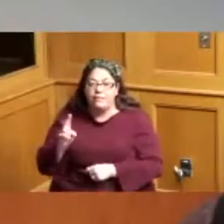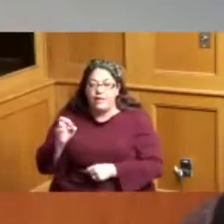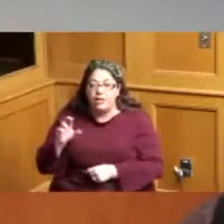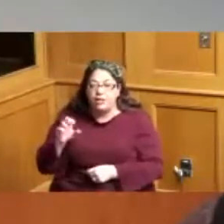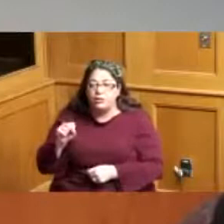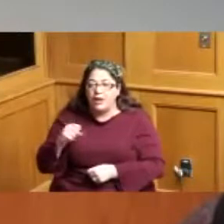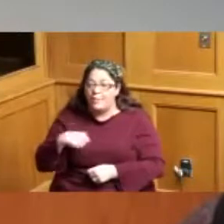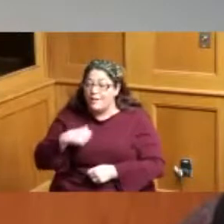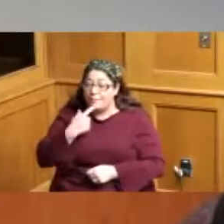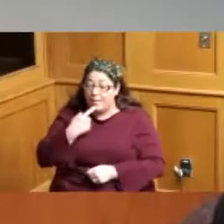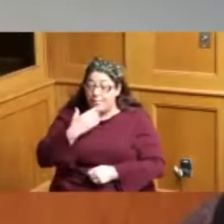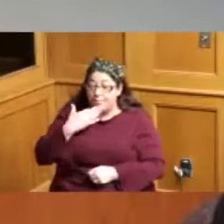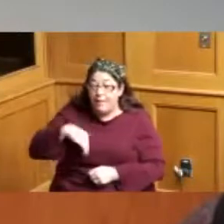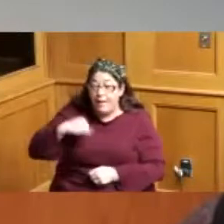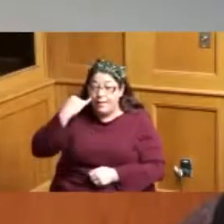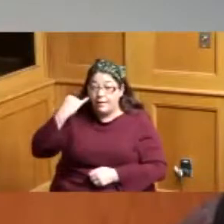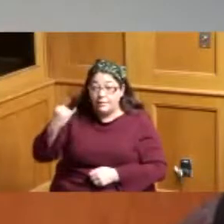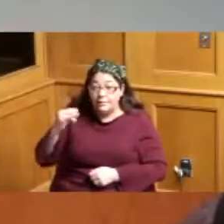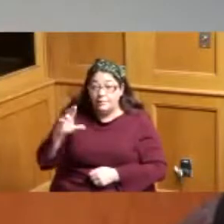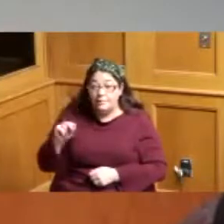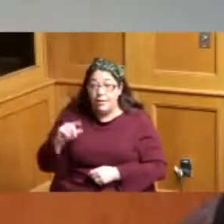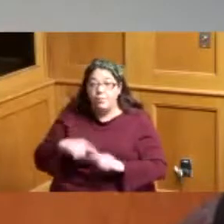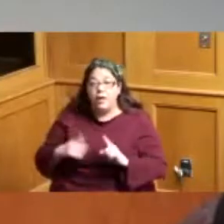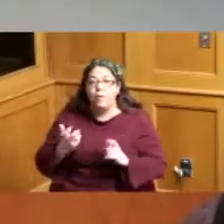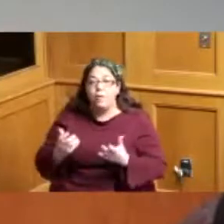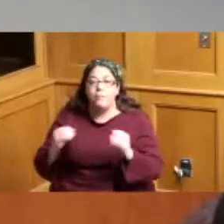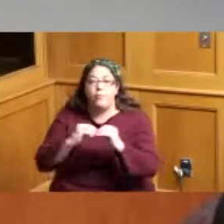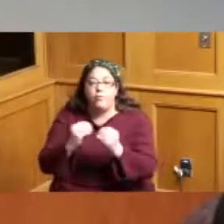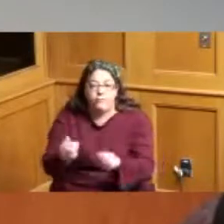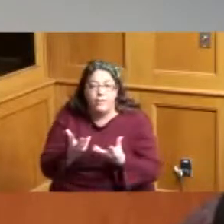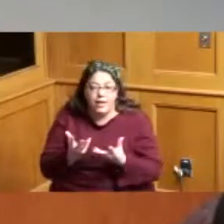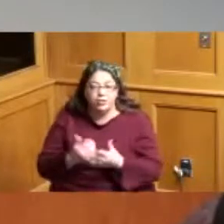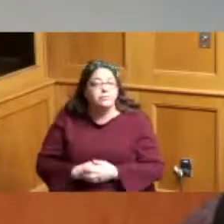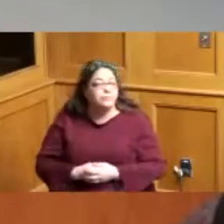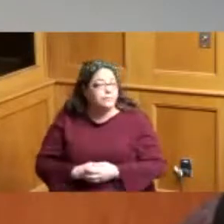saying it's a bad idea necessarily I just want more information and I believe I said that last